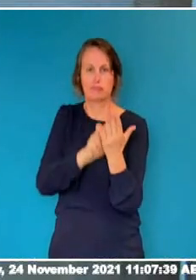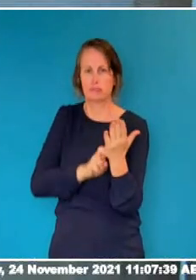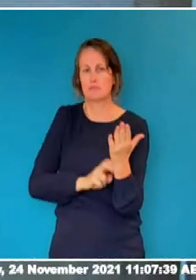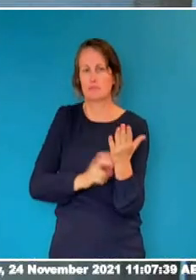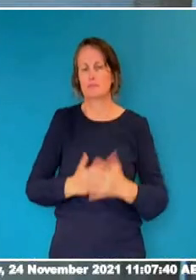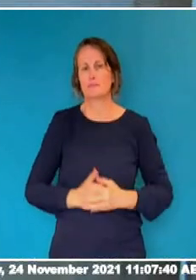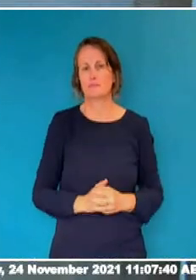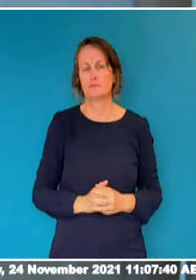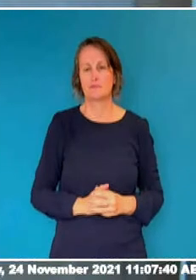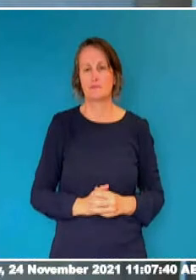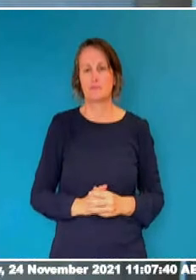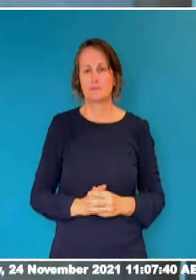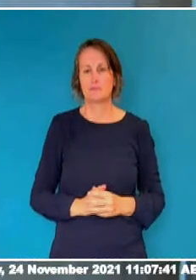Turning to you, Ms Kruger.